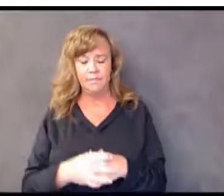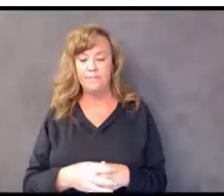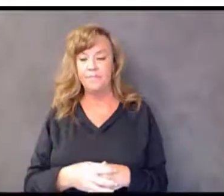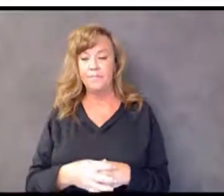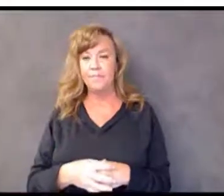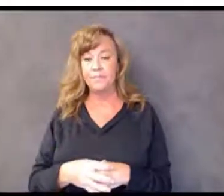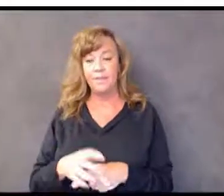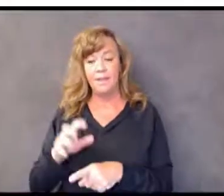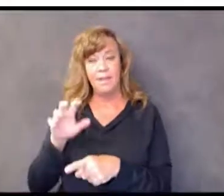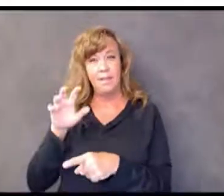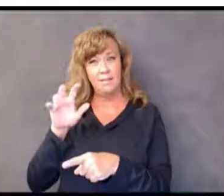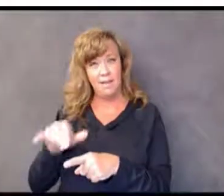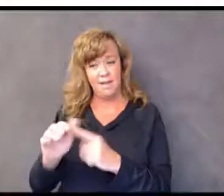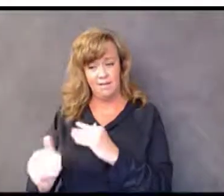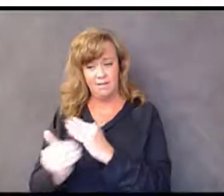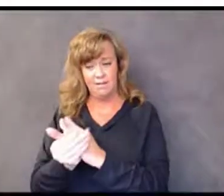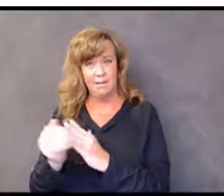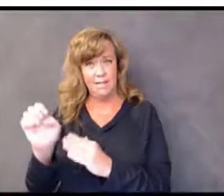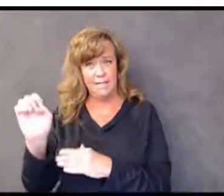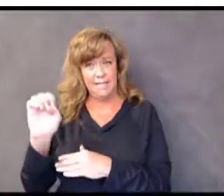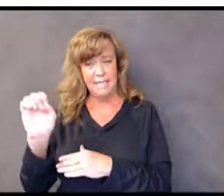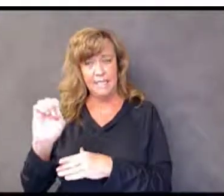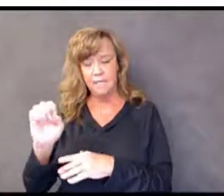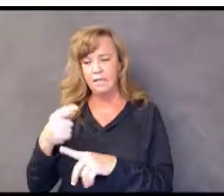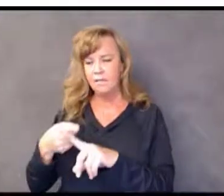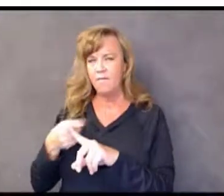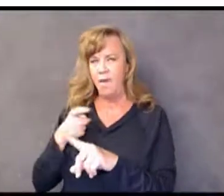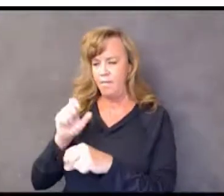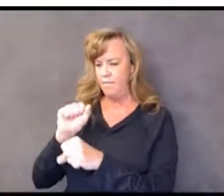was written through a work group of Idaho educators.